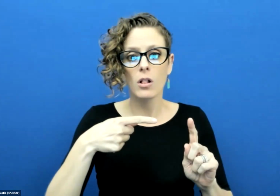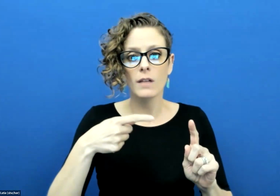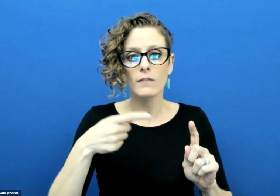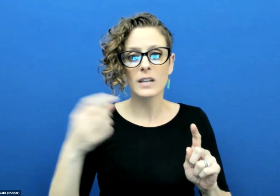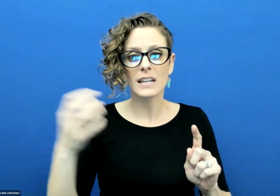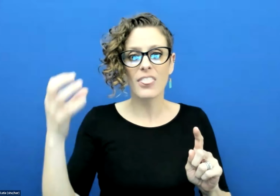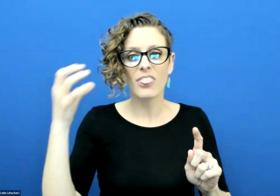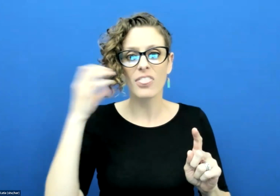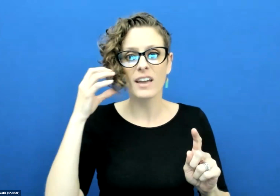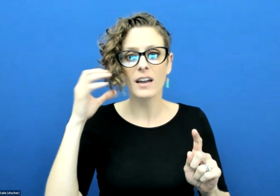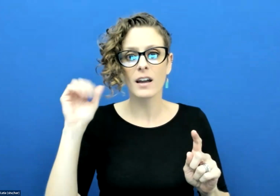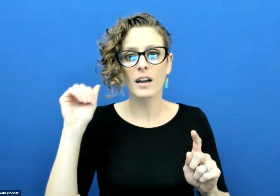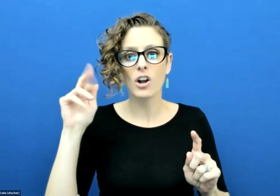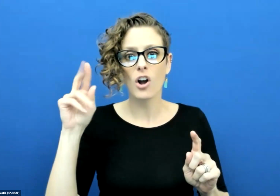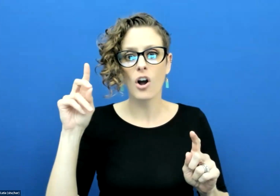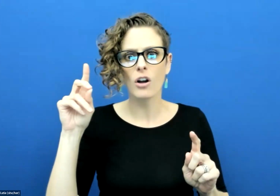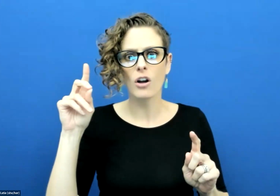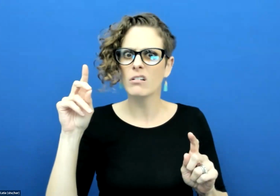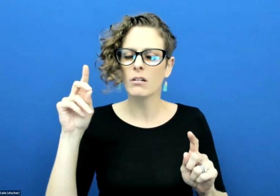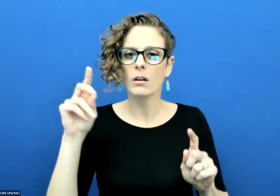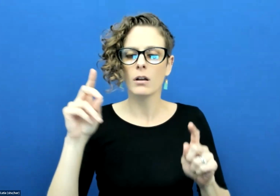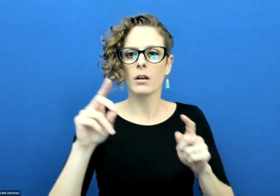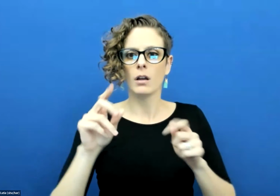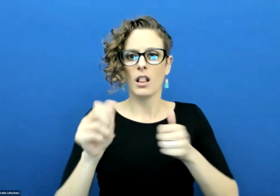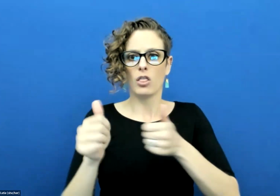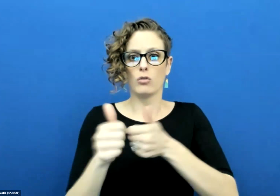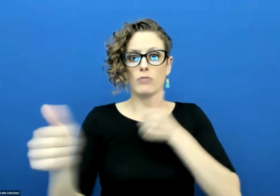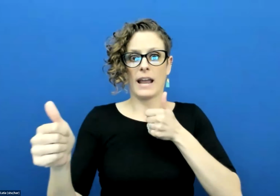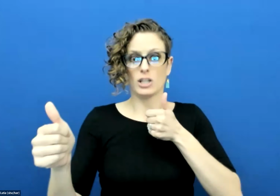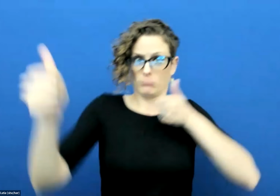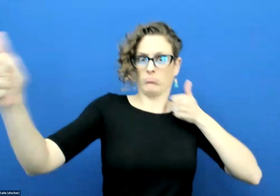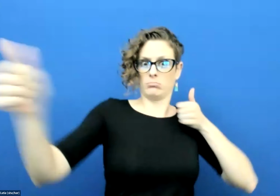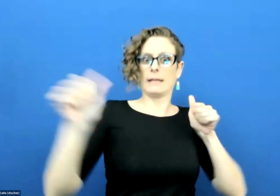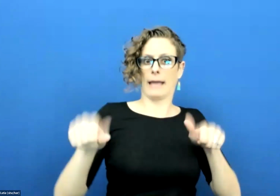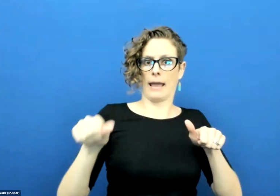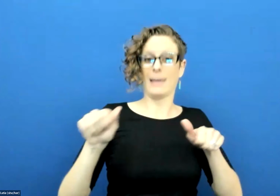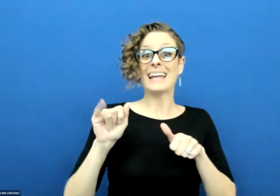much greater and so in her case we did this so she can as long as she's within 10 feet of the reader